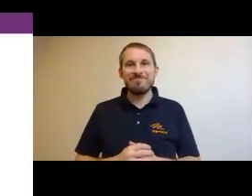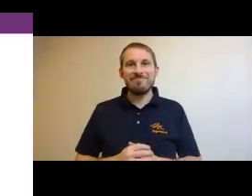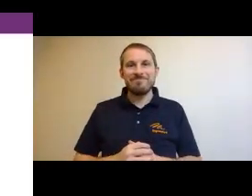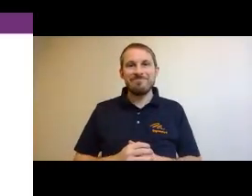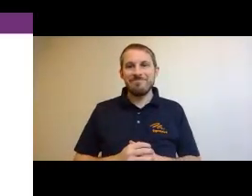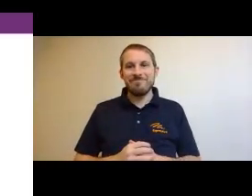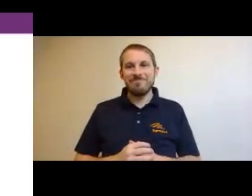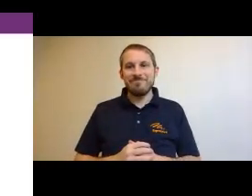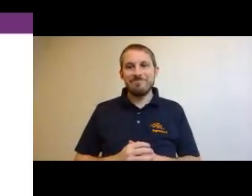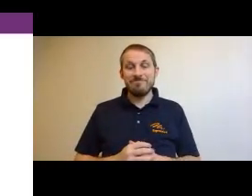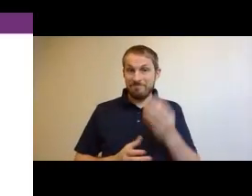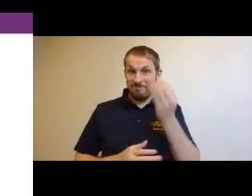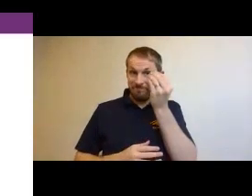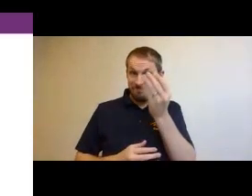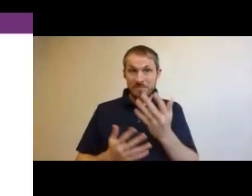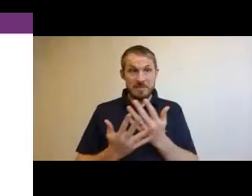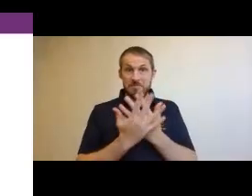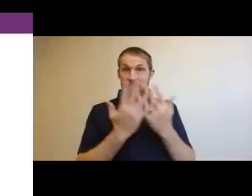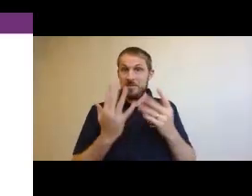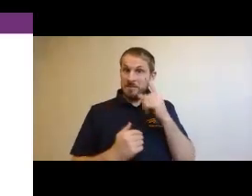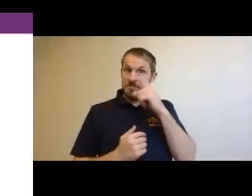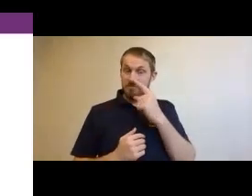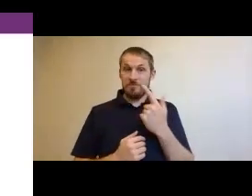For many people, it's also a way to feel less